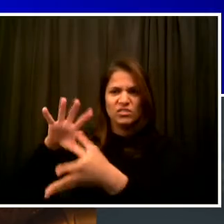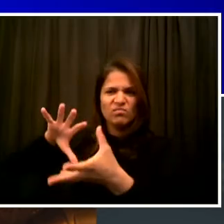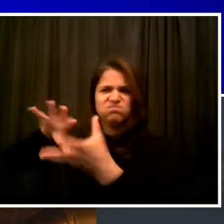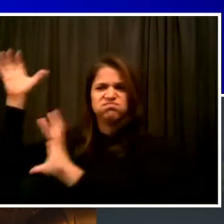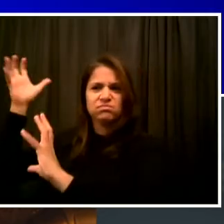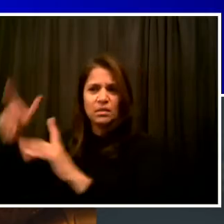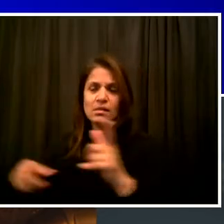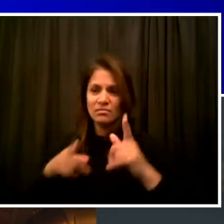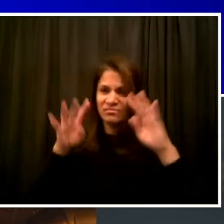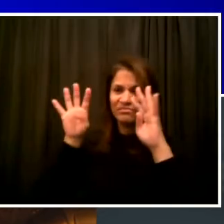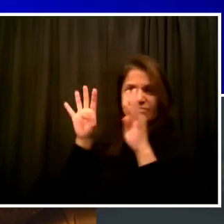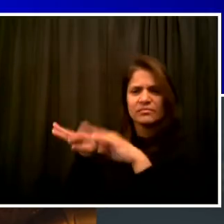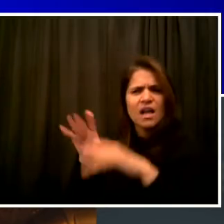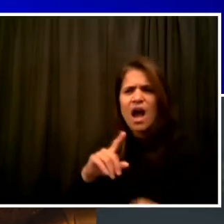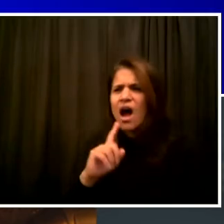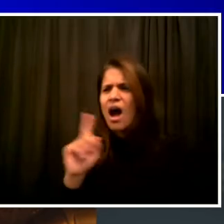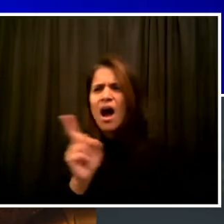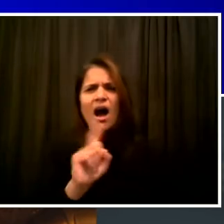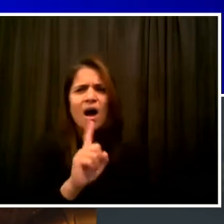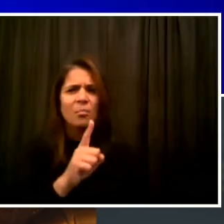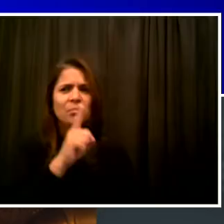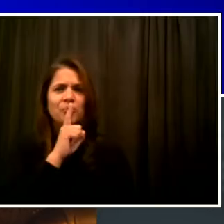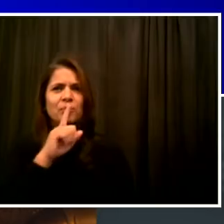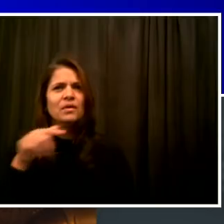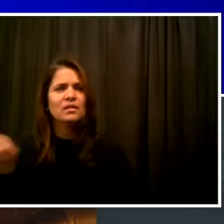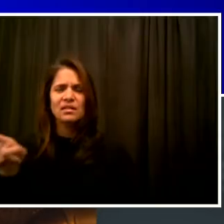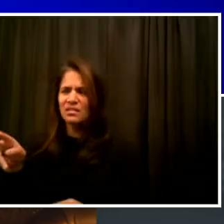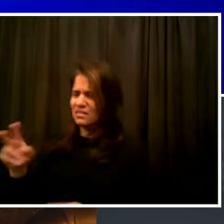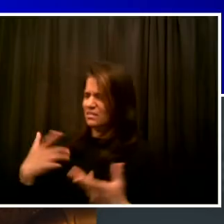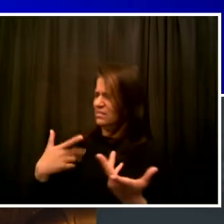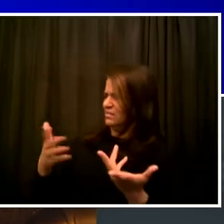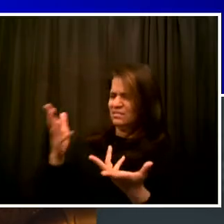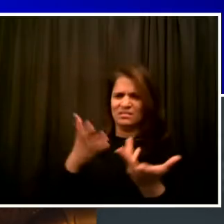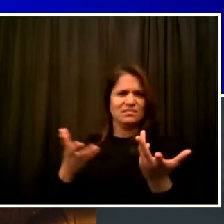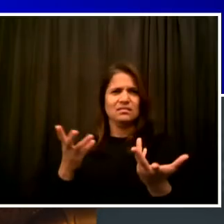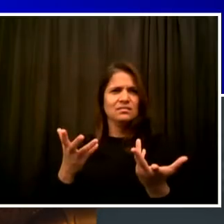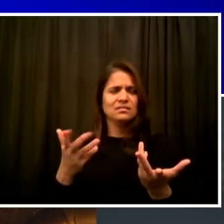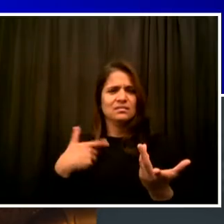QUEENS TO MAKE THE POINT THAT THERE WAS NO BIAS THAT SHOULD BE ACCEPTED OR